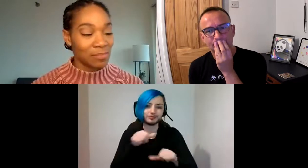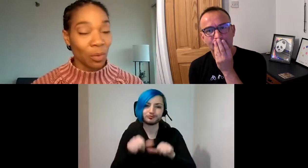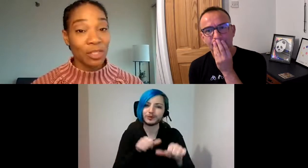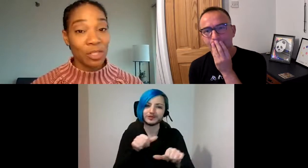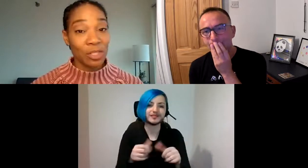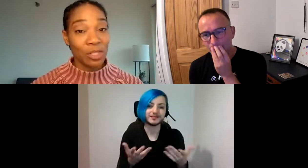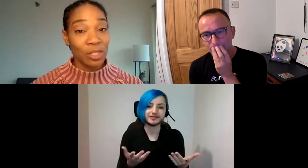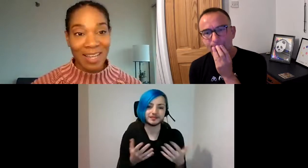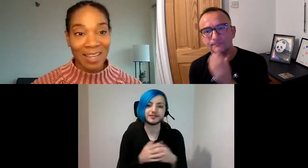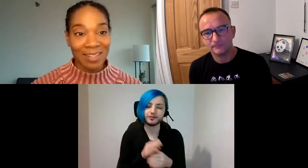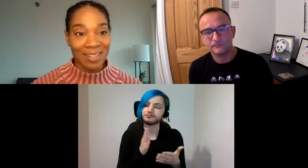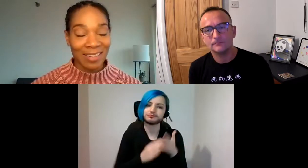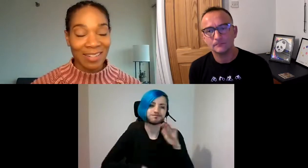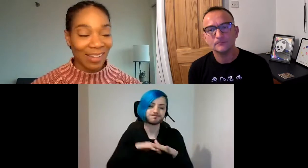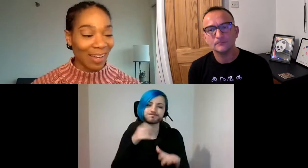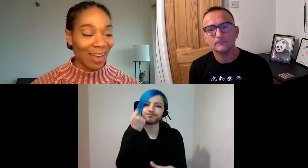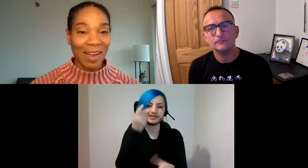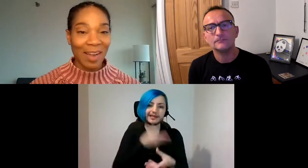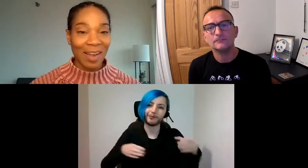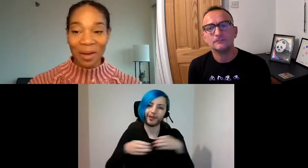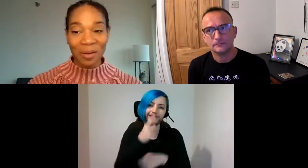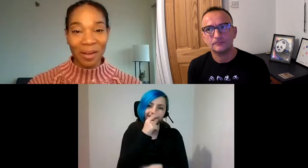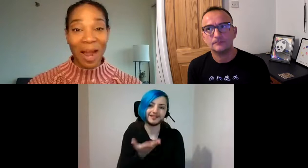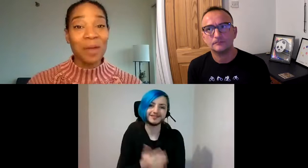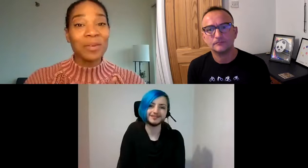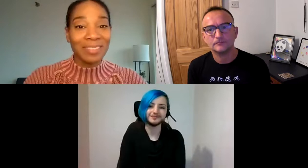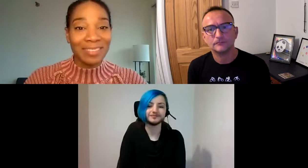something we will just talk more about because I think